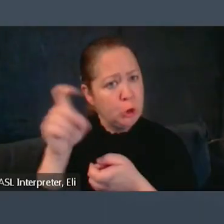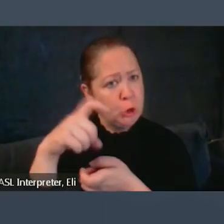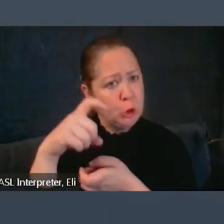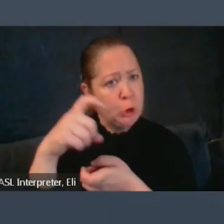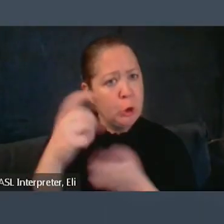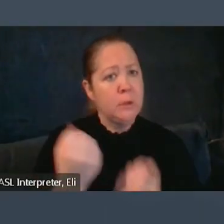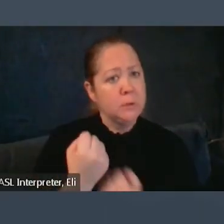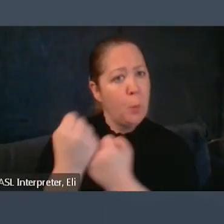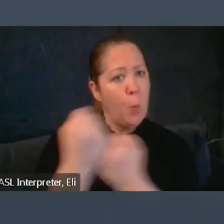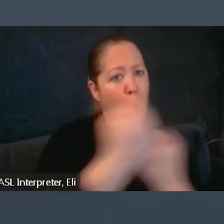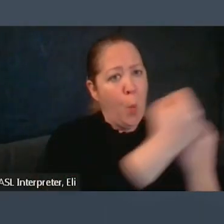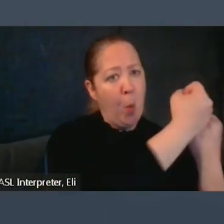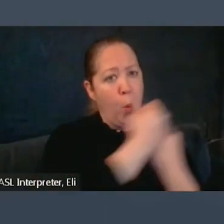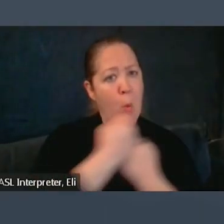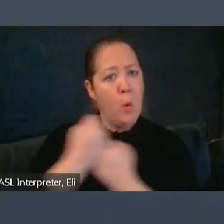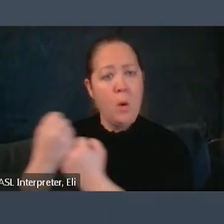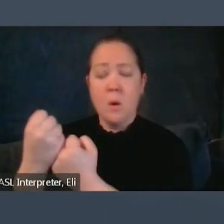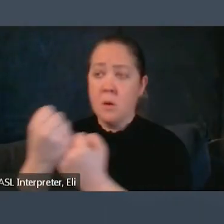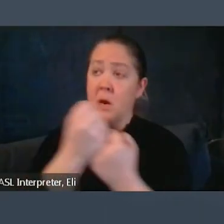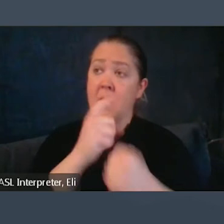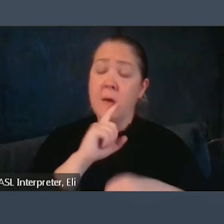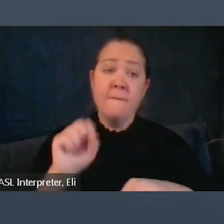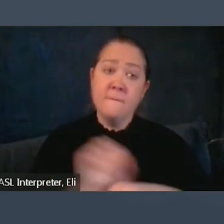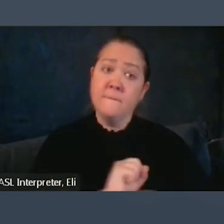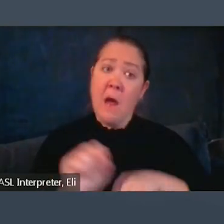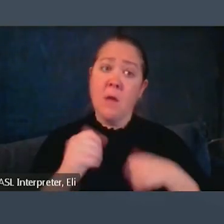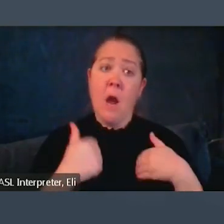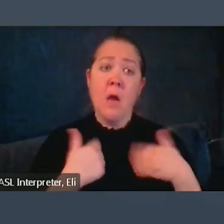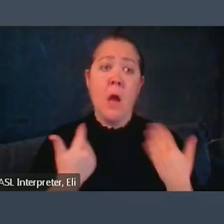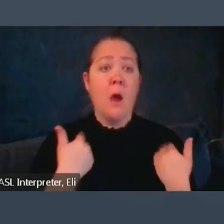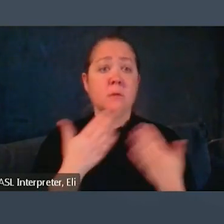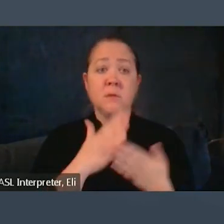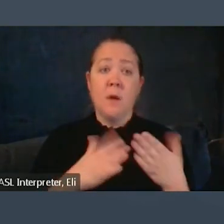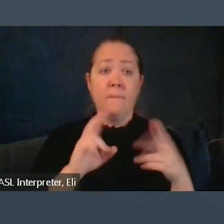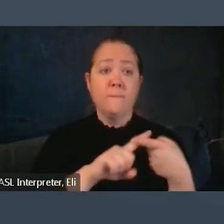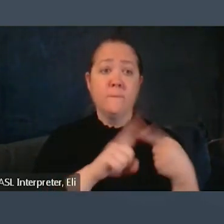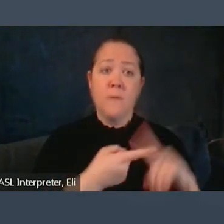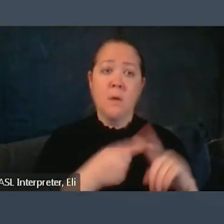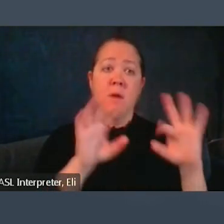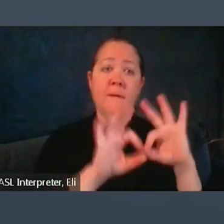I have had friends and some family members who were housed in homeless or transitional facilities.